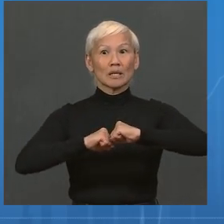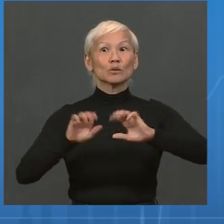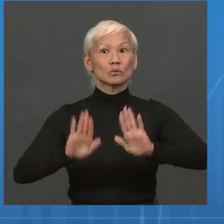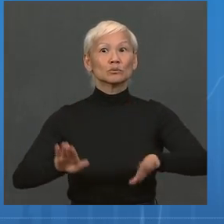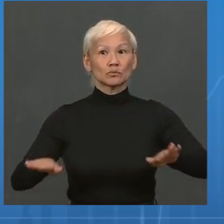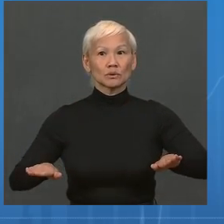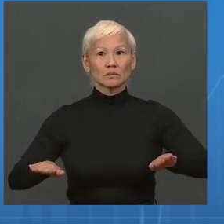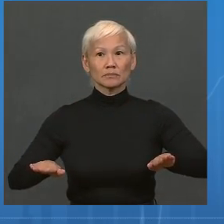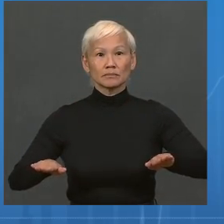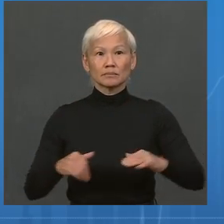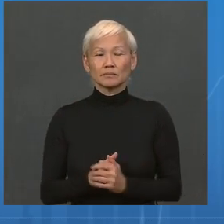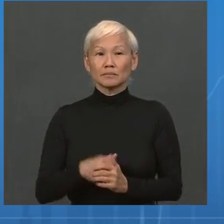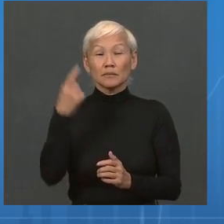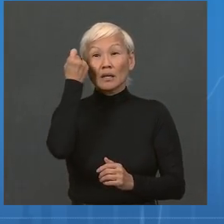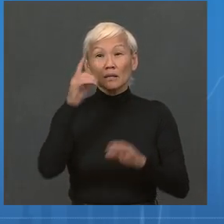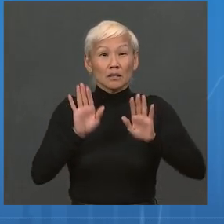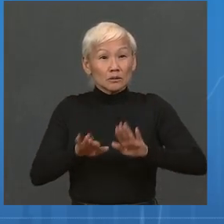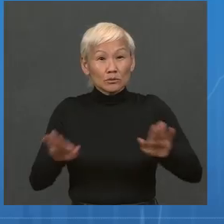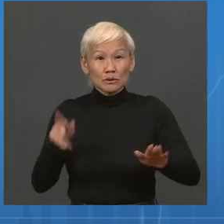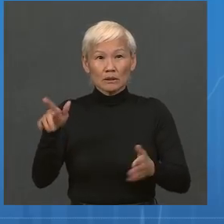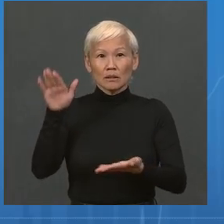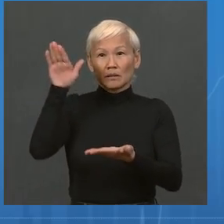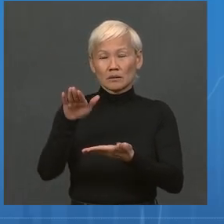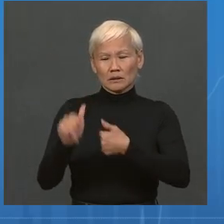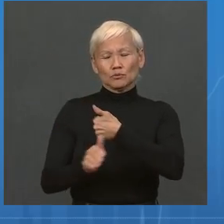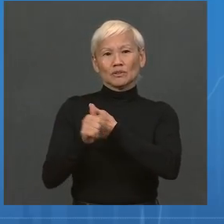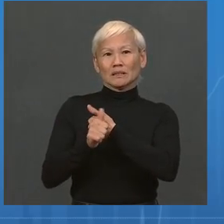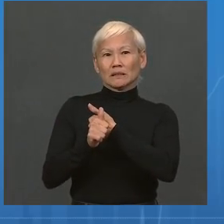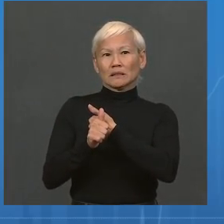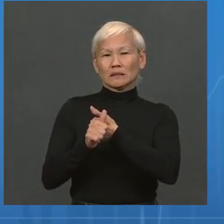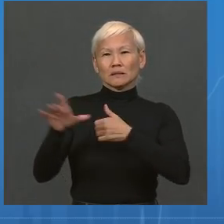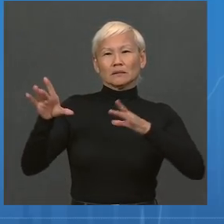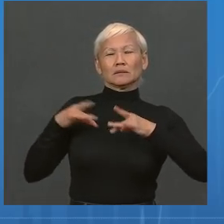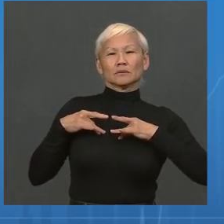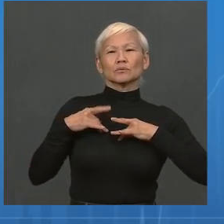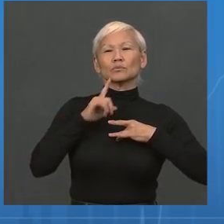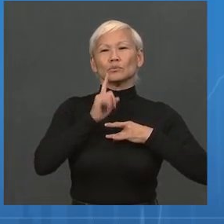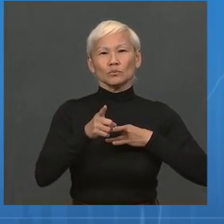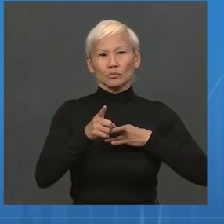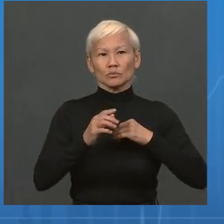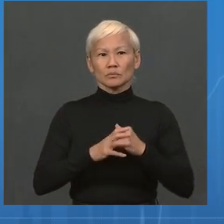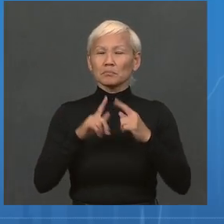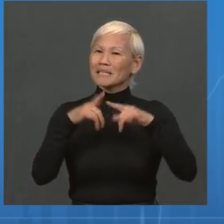severely ill with COVID-19 compared to adults, we know that beyond the clinical impact of COVID,